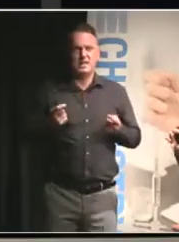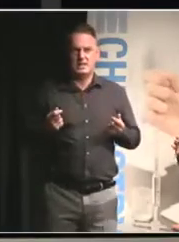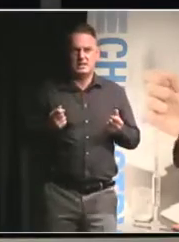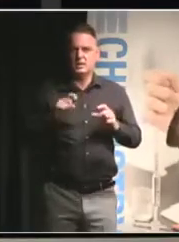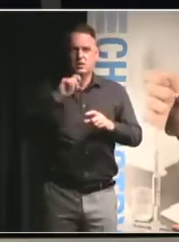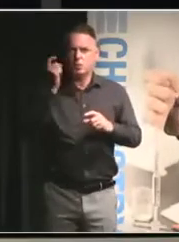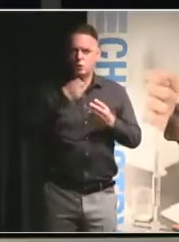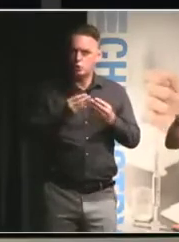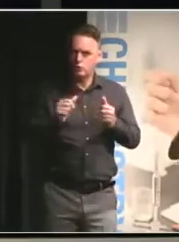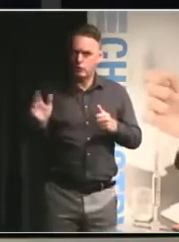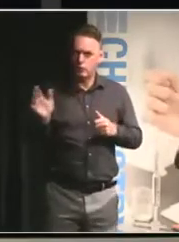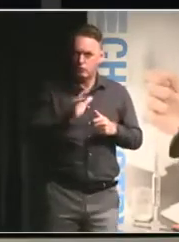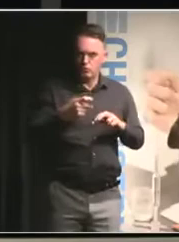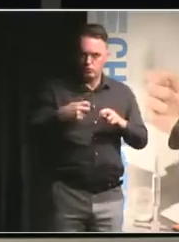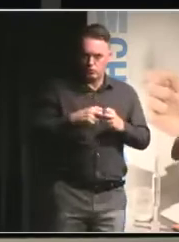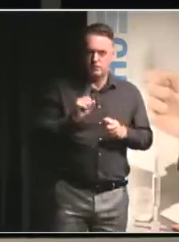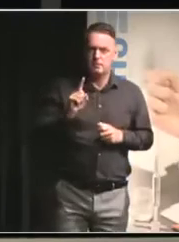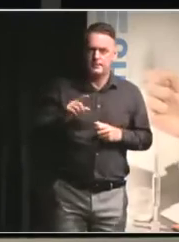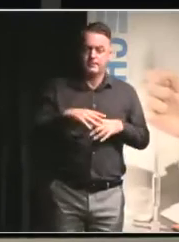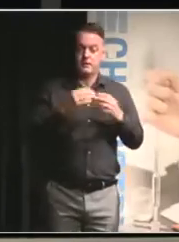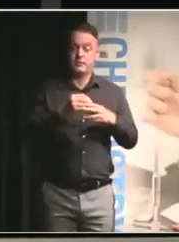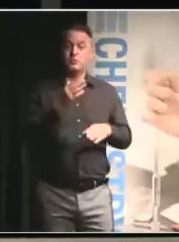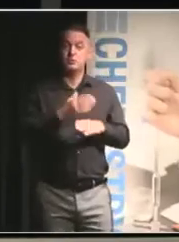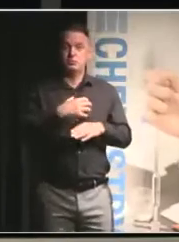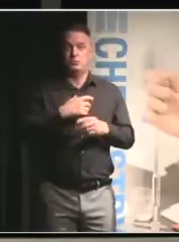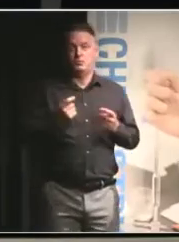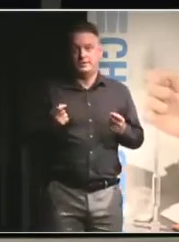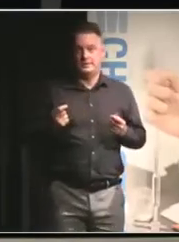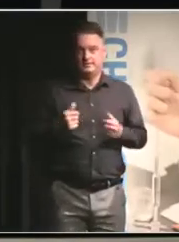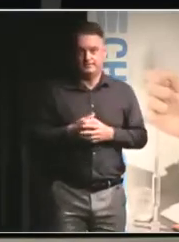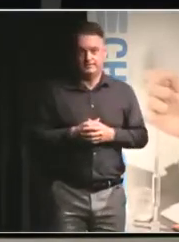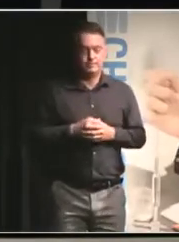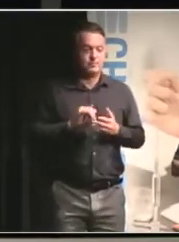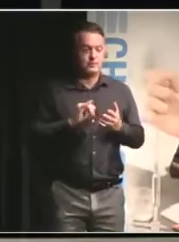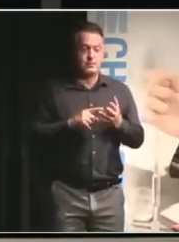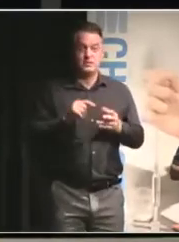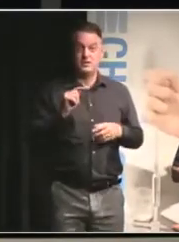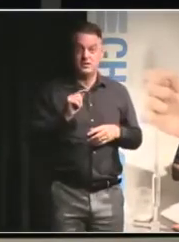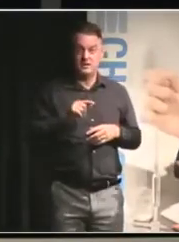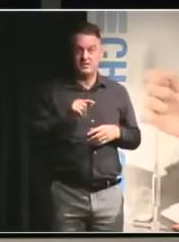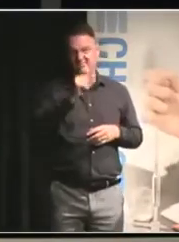problems but everybody's job gets just a little bit easier and so that's the point of this and so